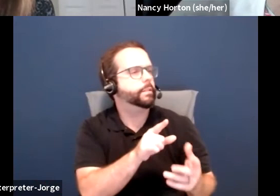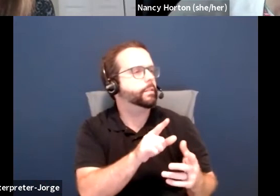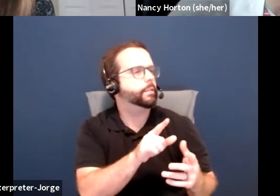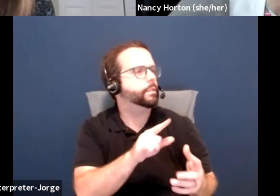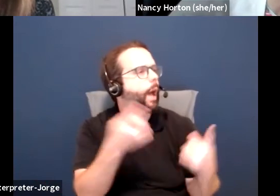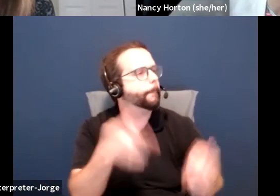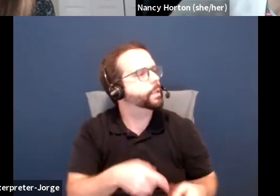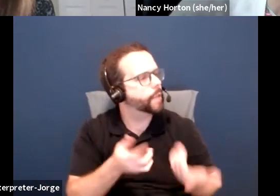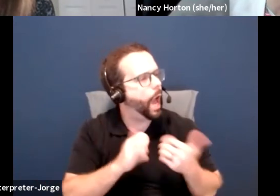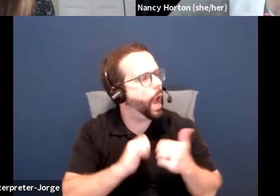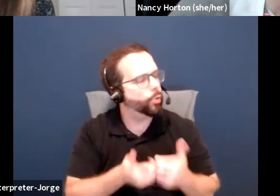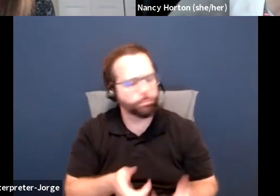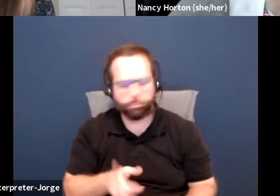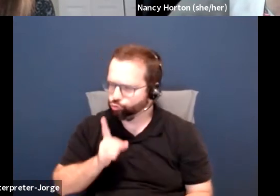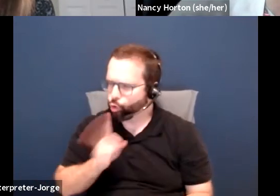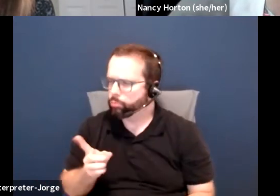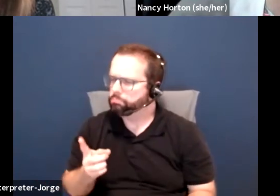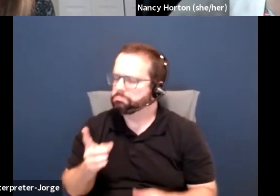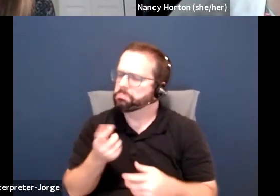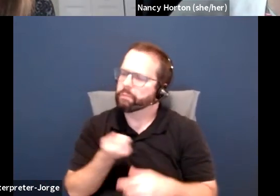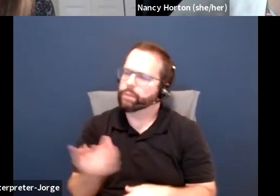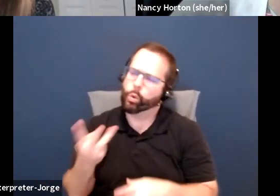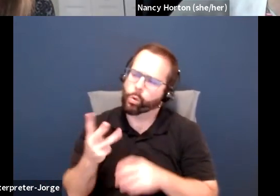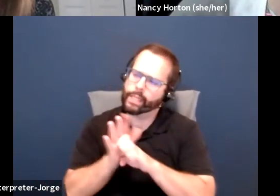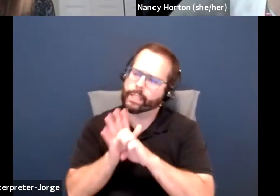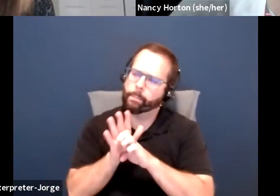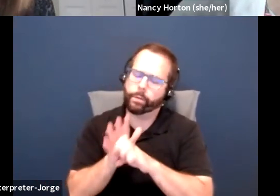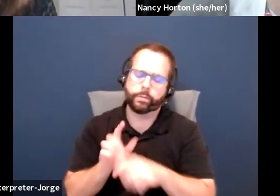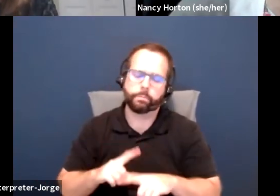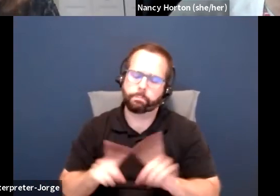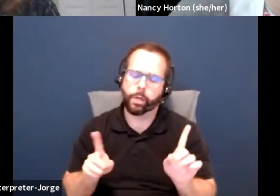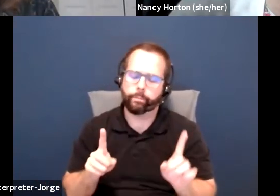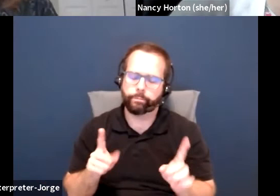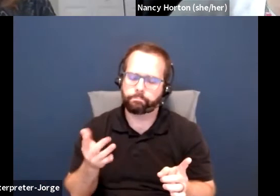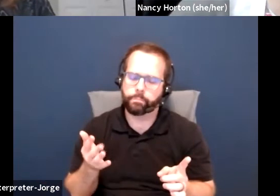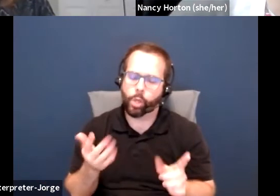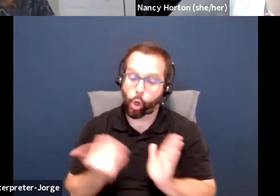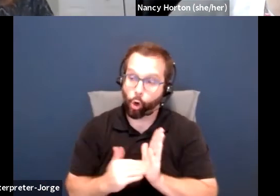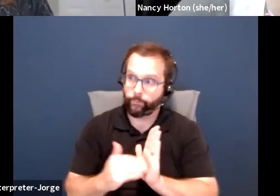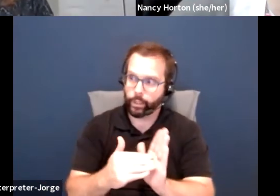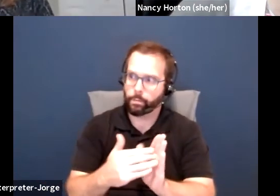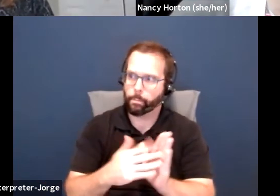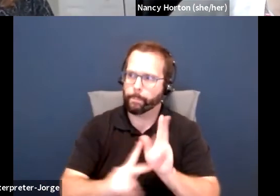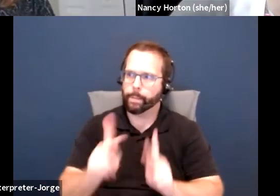alternatives. Can you give us some play, Nancy? » Nancy: Sure, I think there